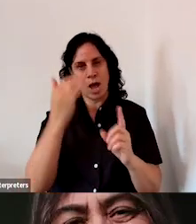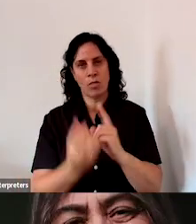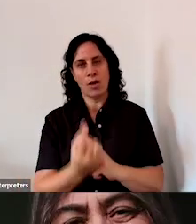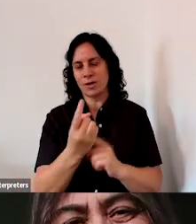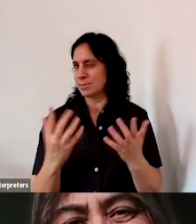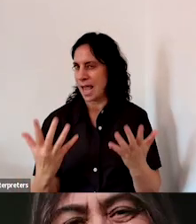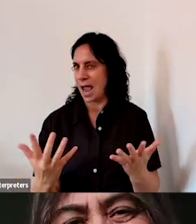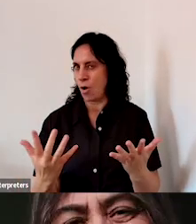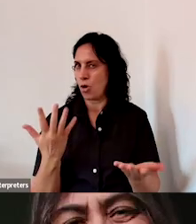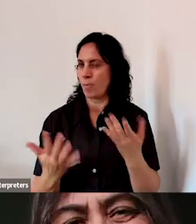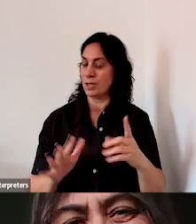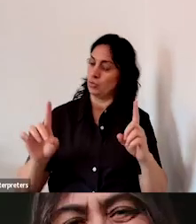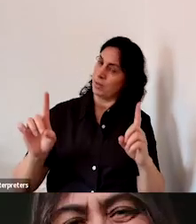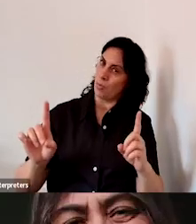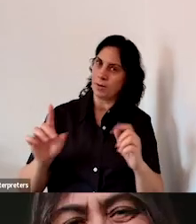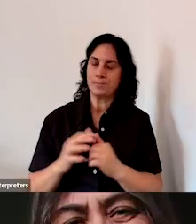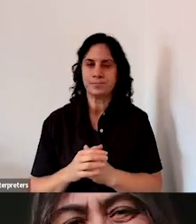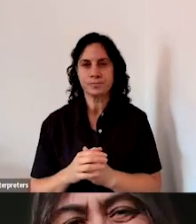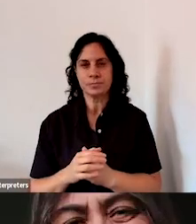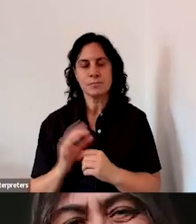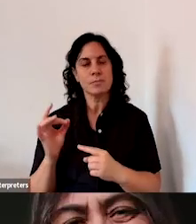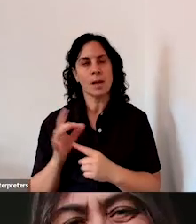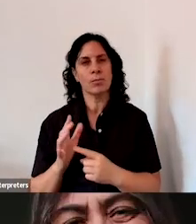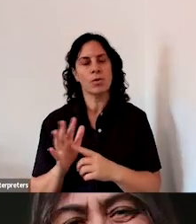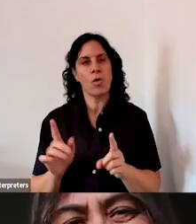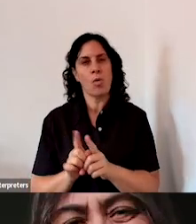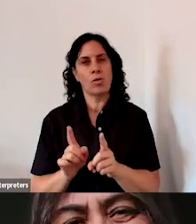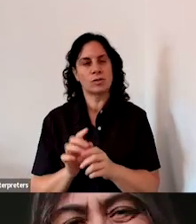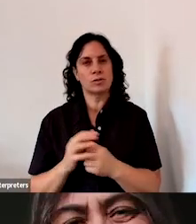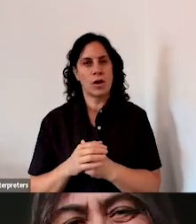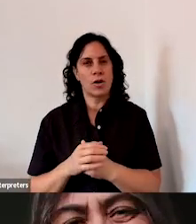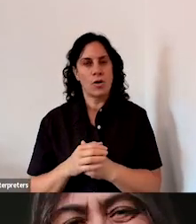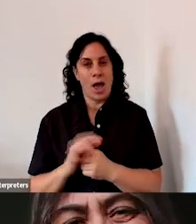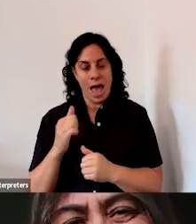It's also important to note that the factors we consider here are not exhaustive.